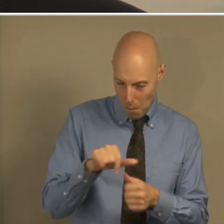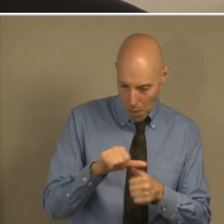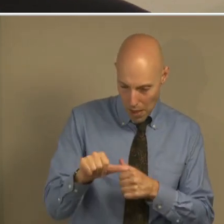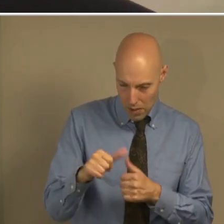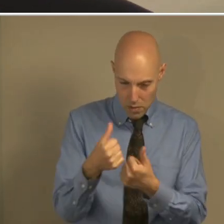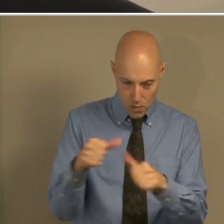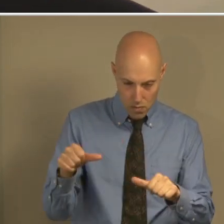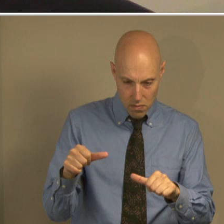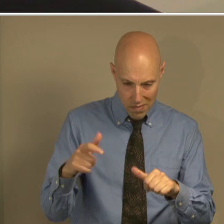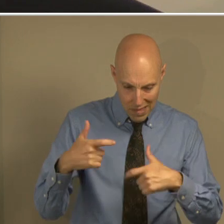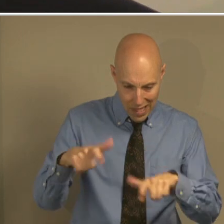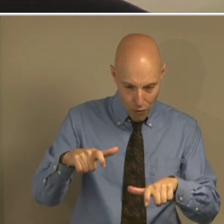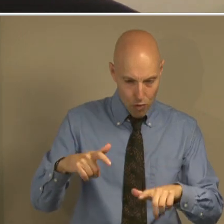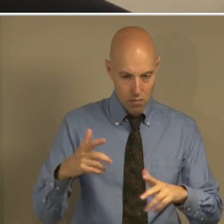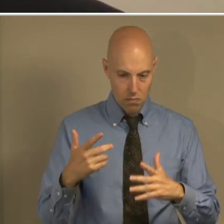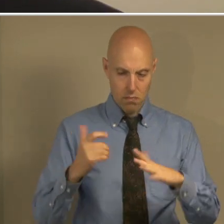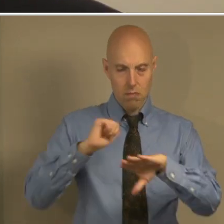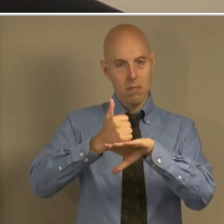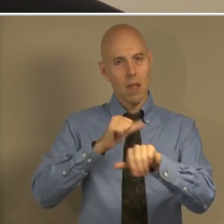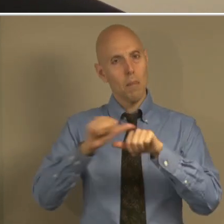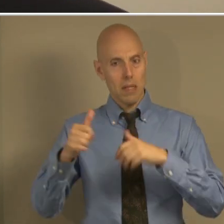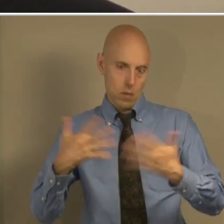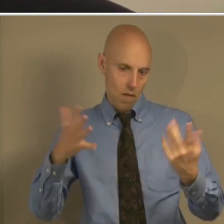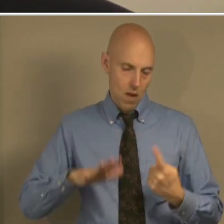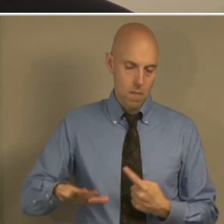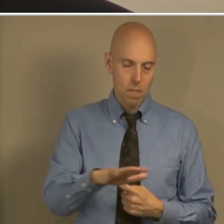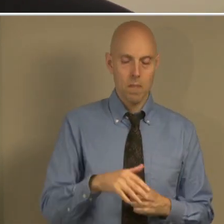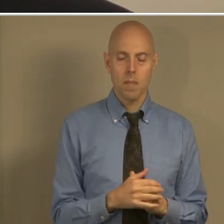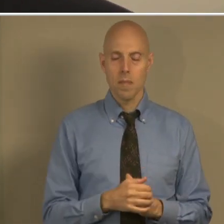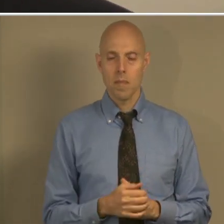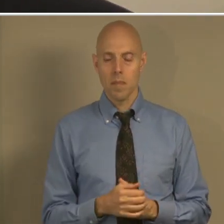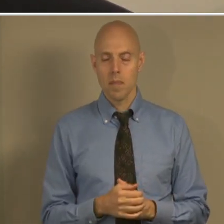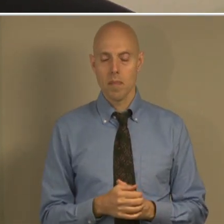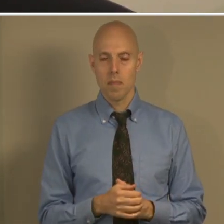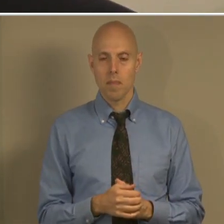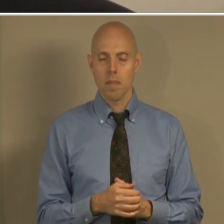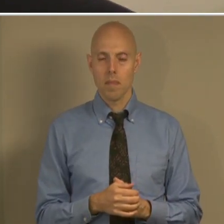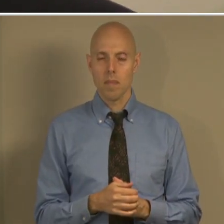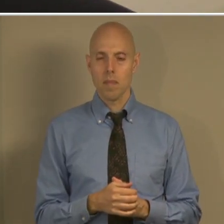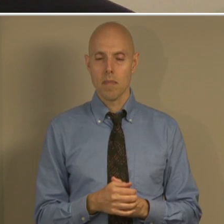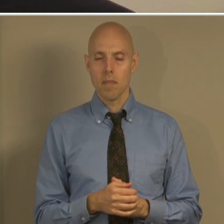to continue to be the best wherever they are. And looking at diversity...